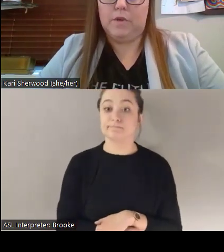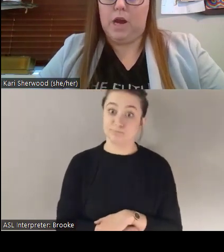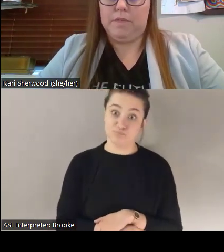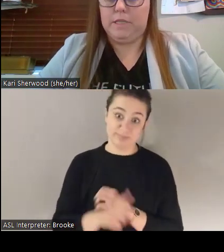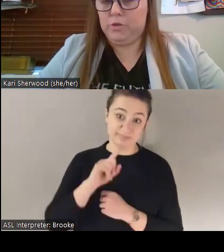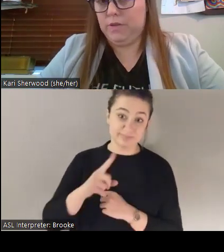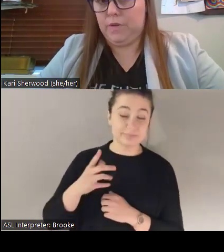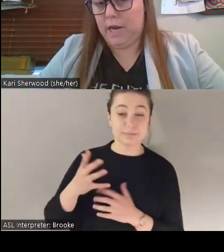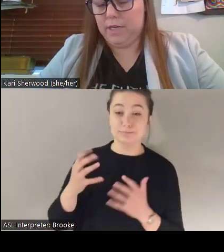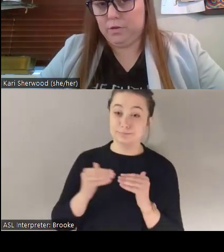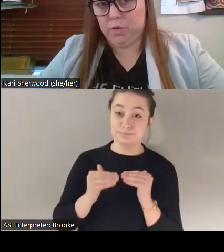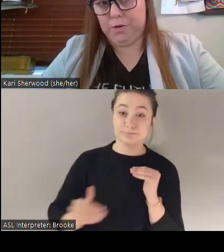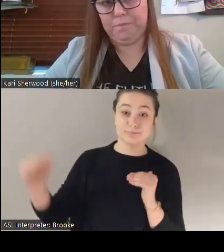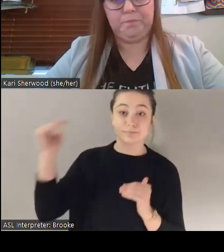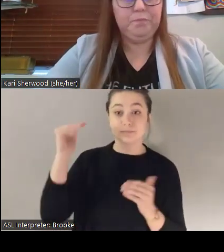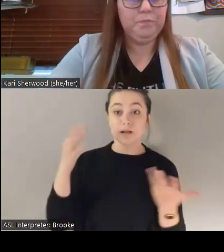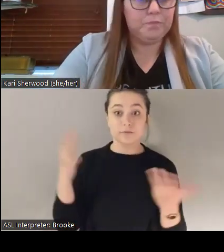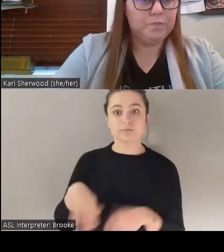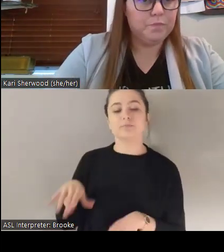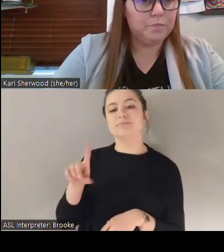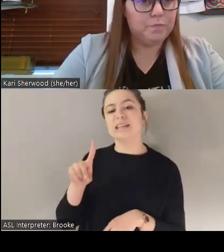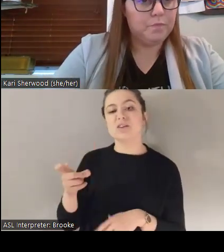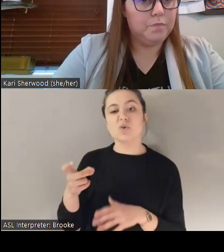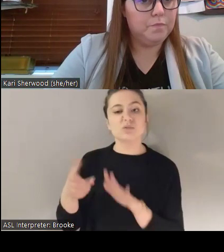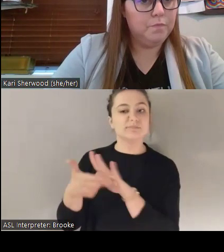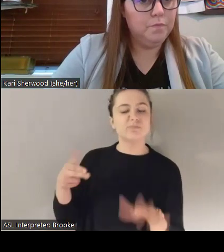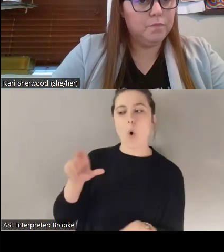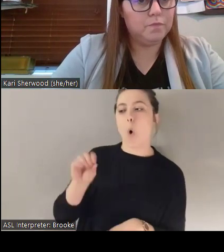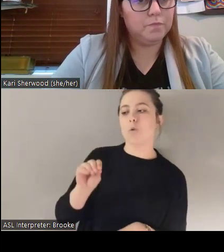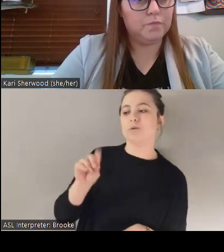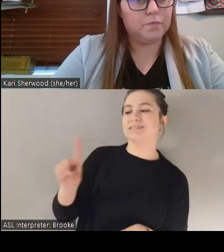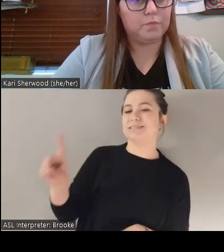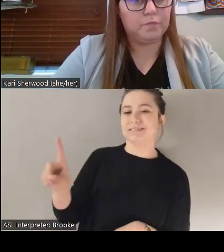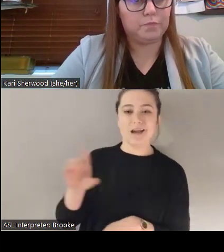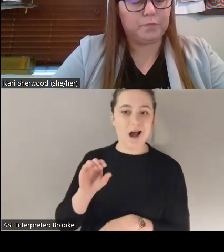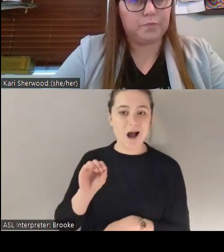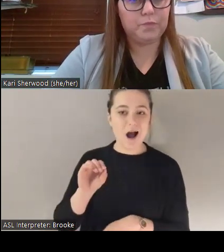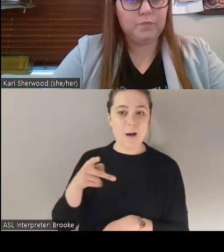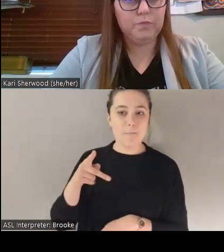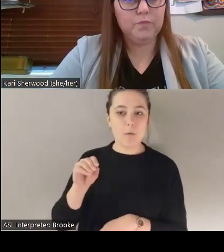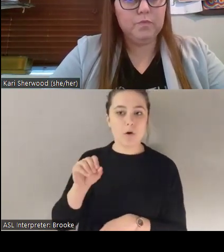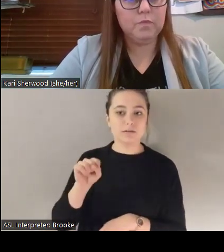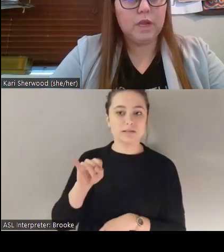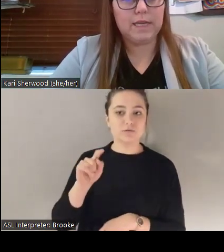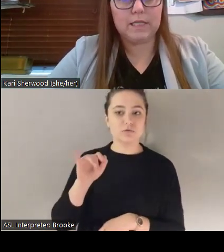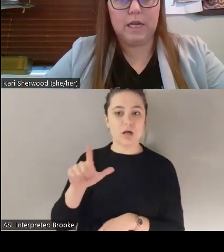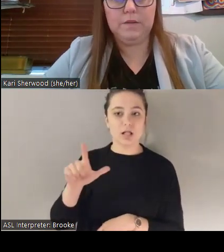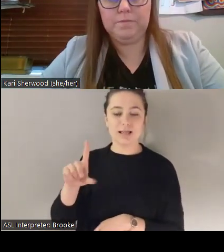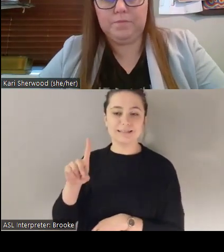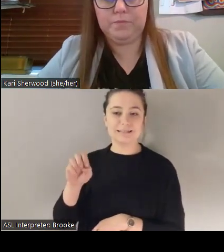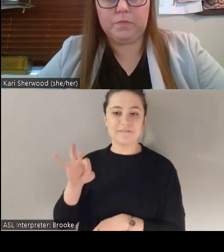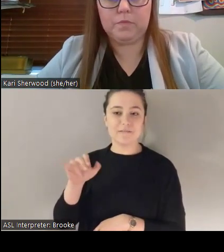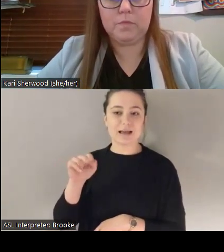of oppositional defiant disorder. Next slide.